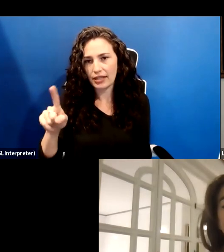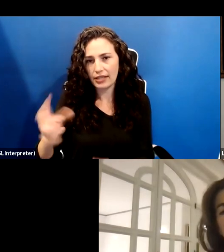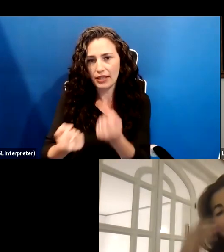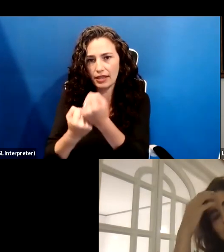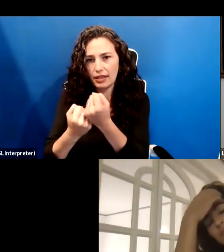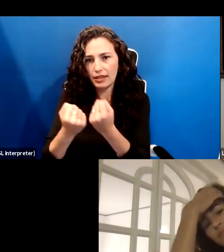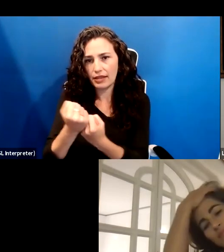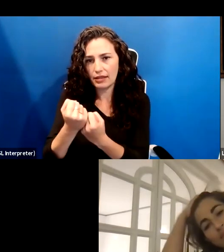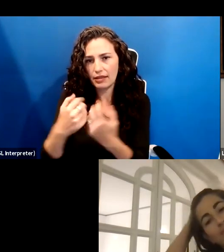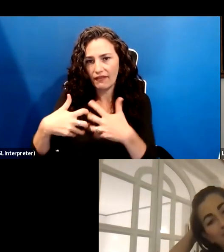many other charges.